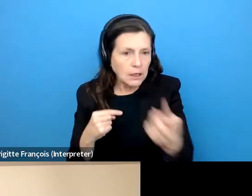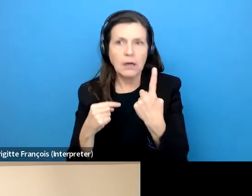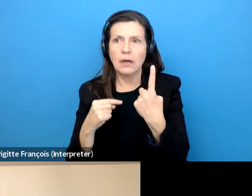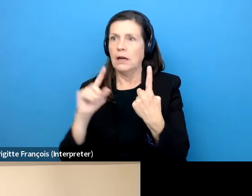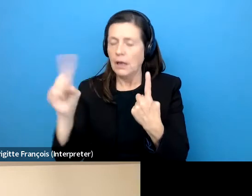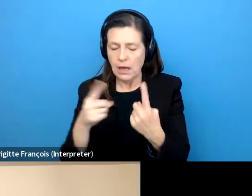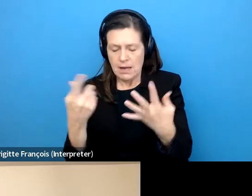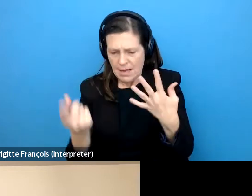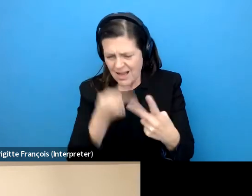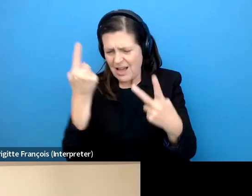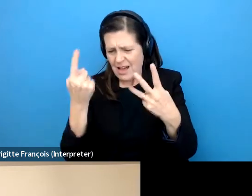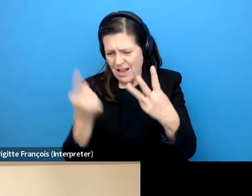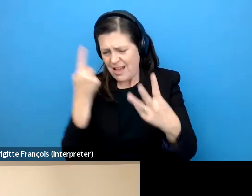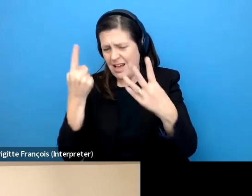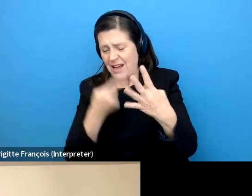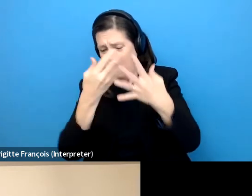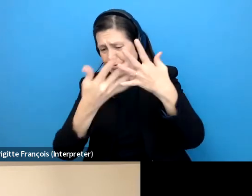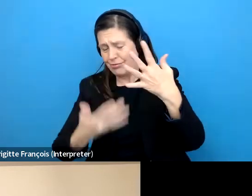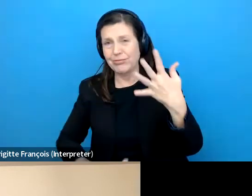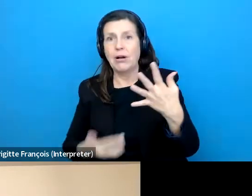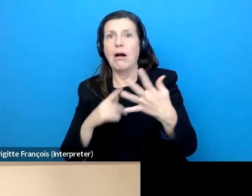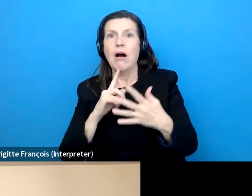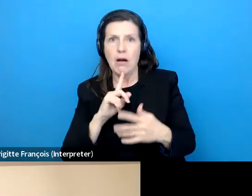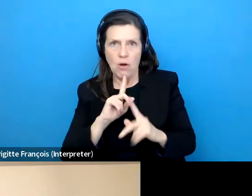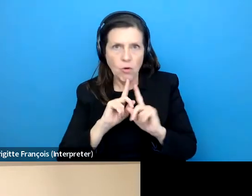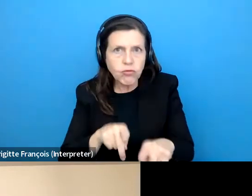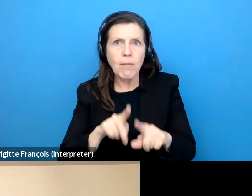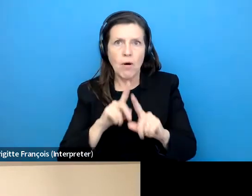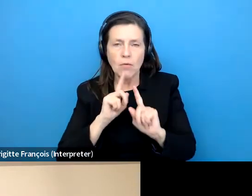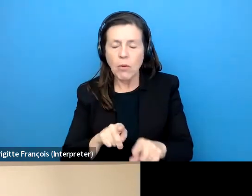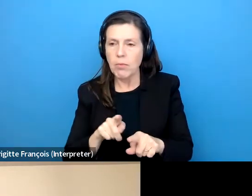they started reporting and paying attention